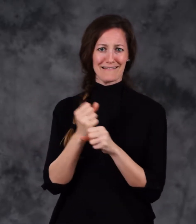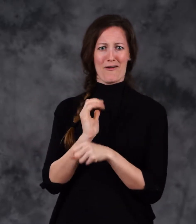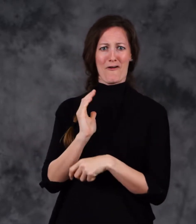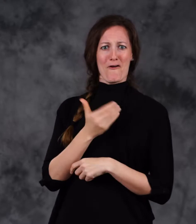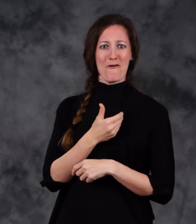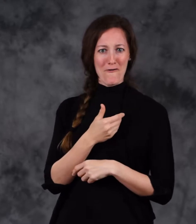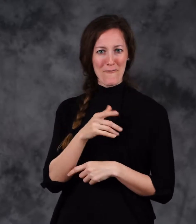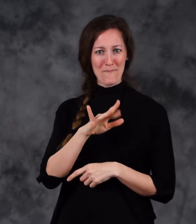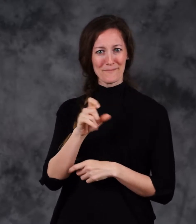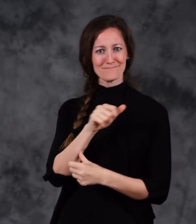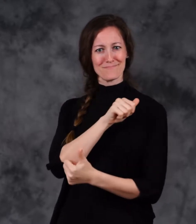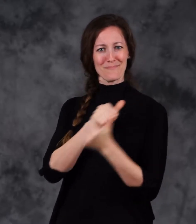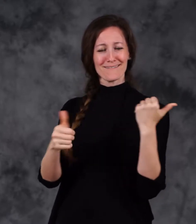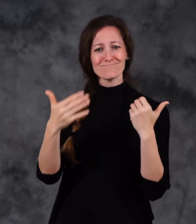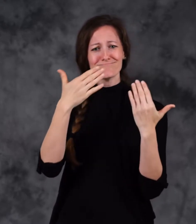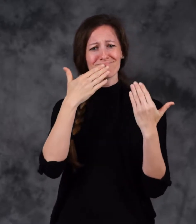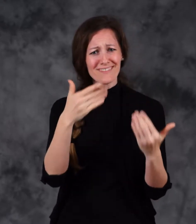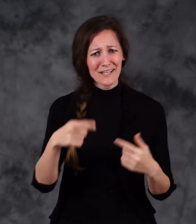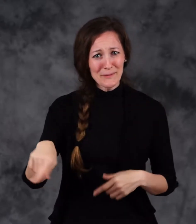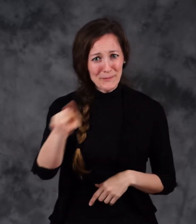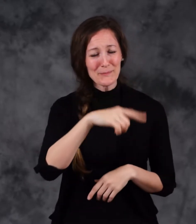on our behalf to help us get our bills passed.